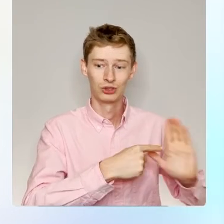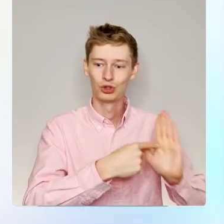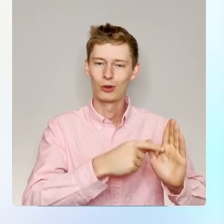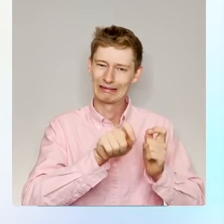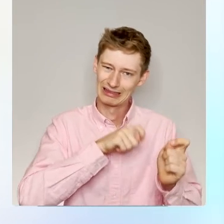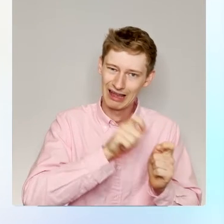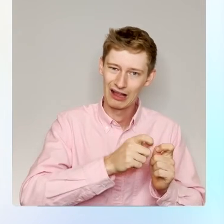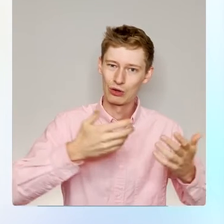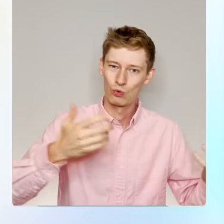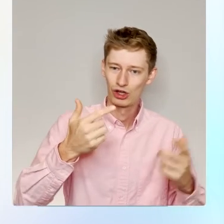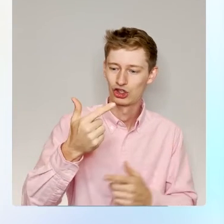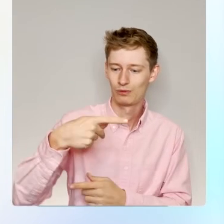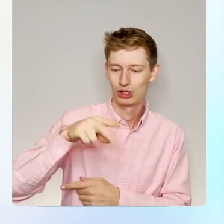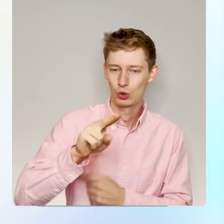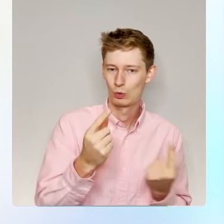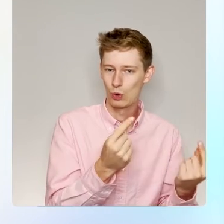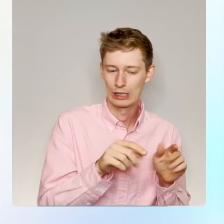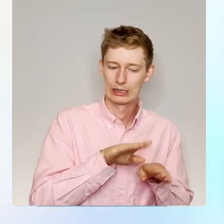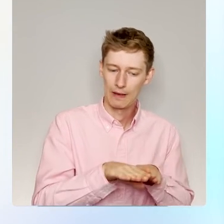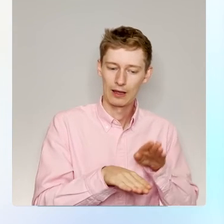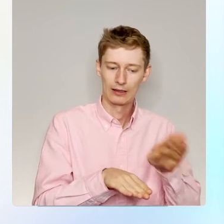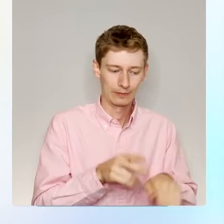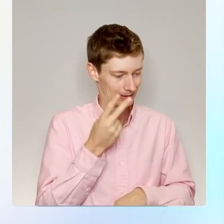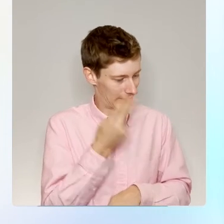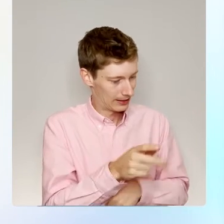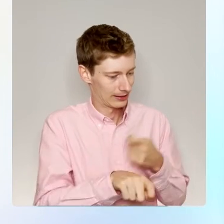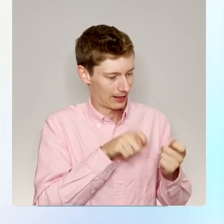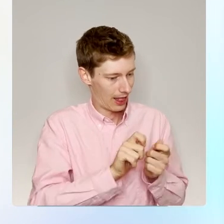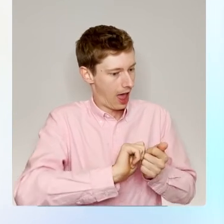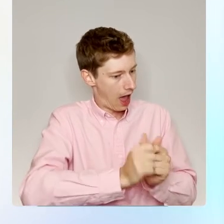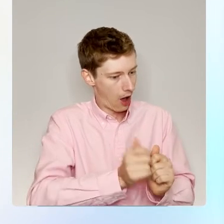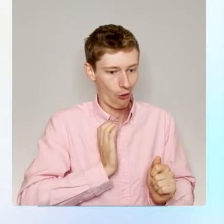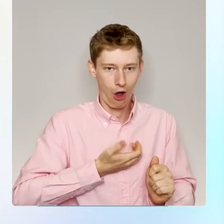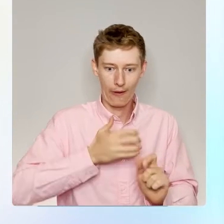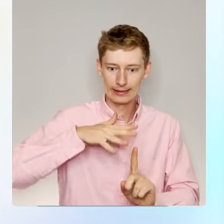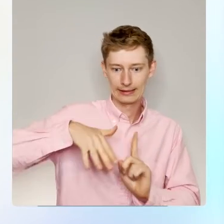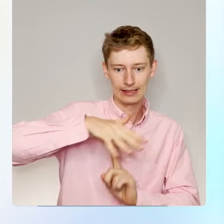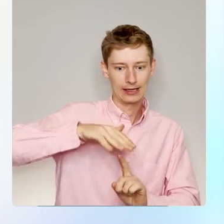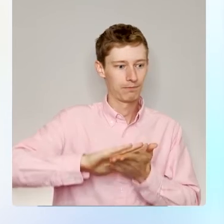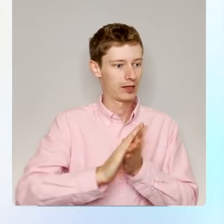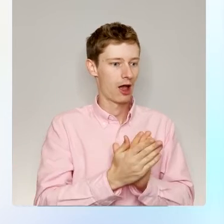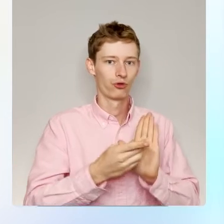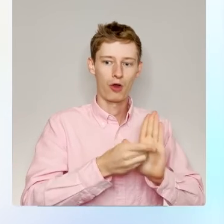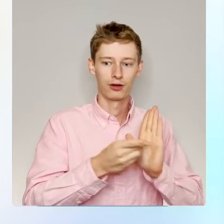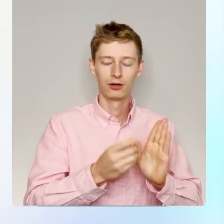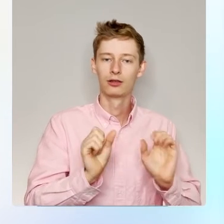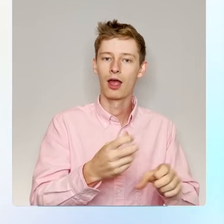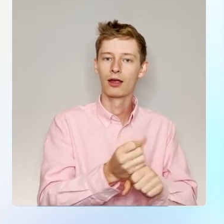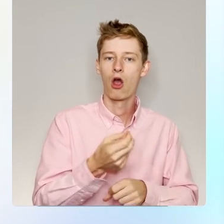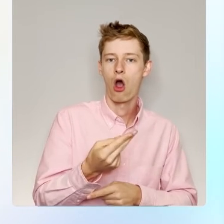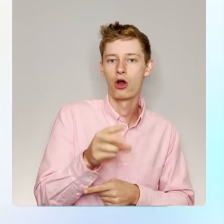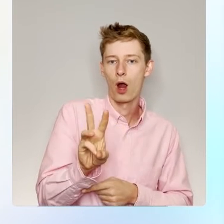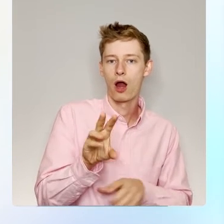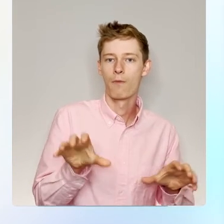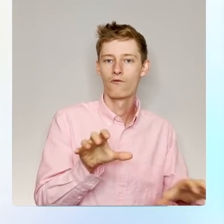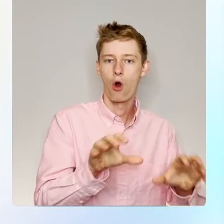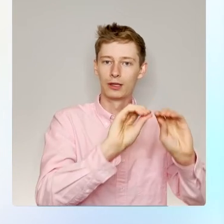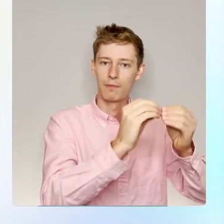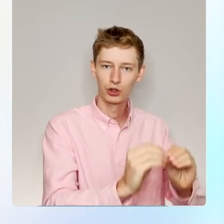to understand the GPU performance of our scene, and find good candidates for GPU optimizations. RenderDoc also has viewers for all the data associated